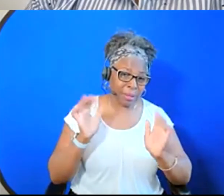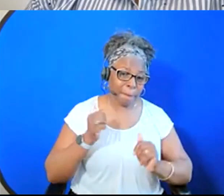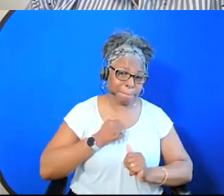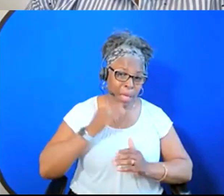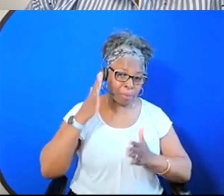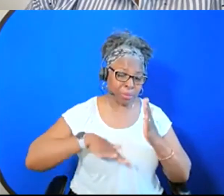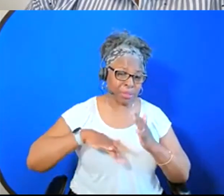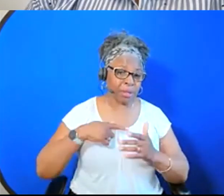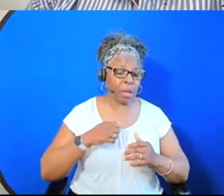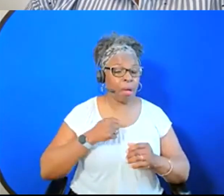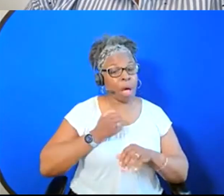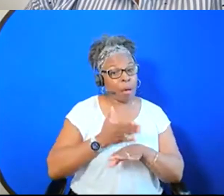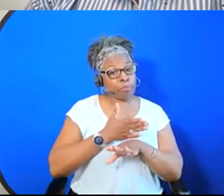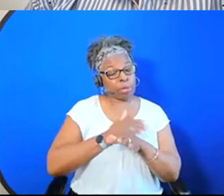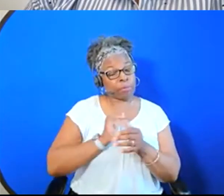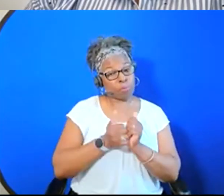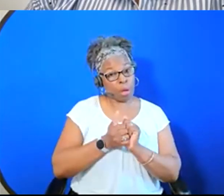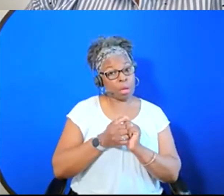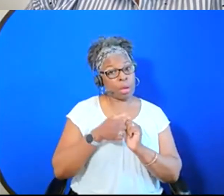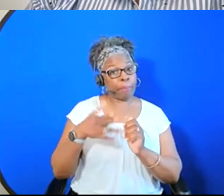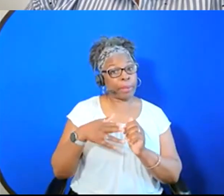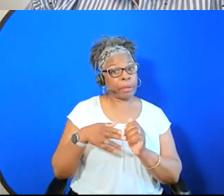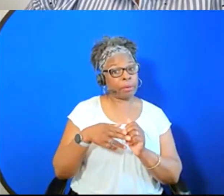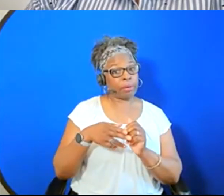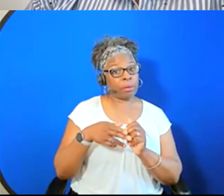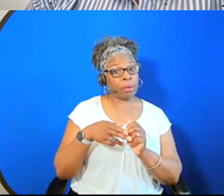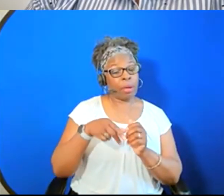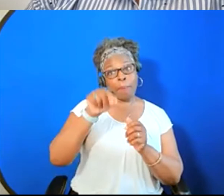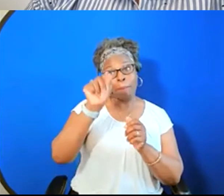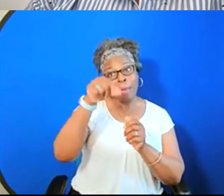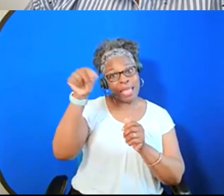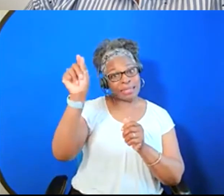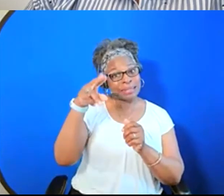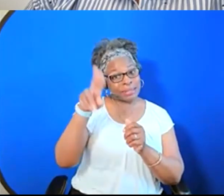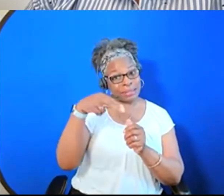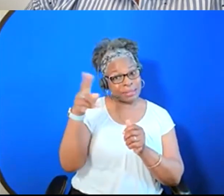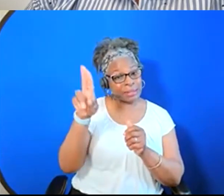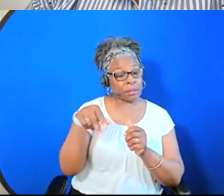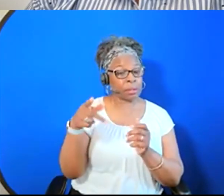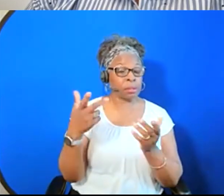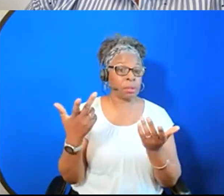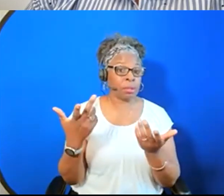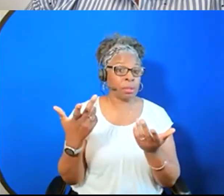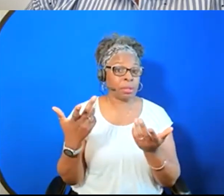and I always felt it was how we both paid for our works to be made was very different,